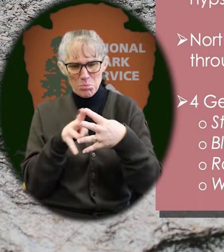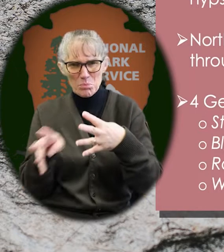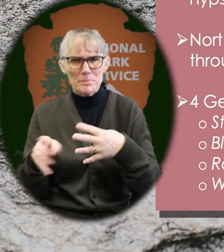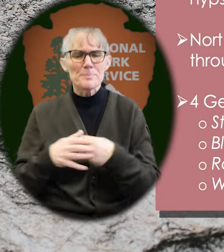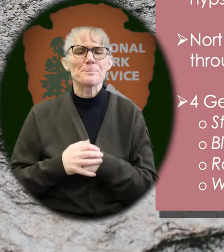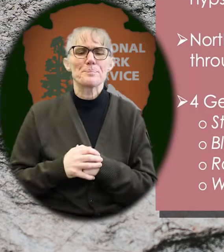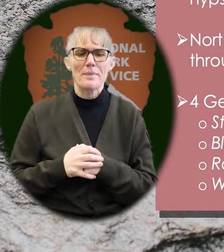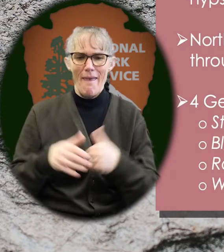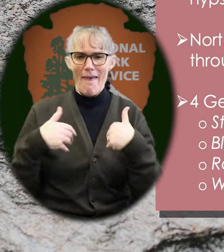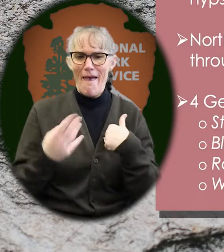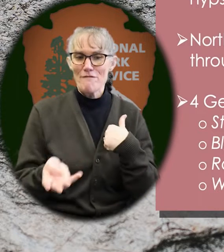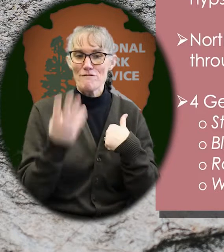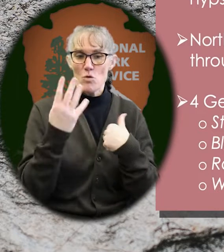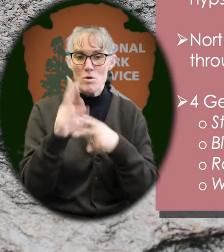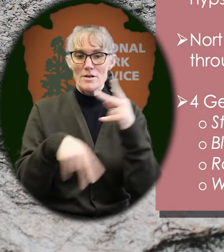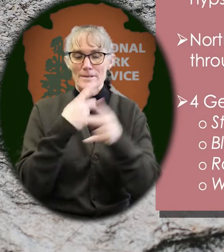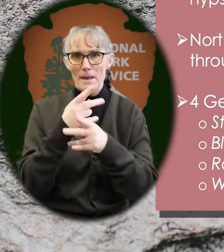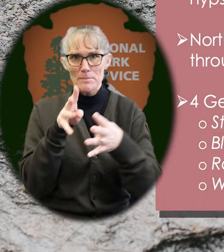Um. And there's four genera in that group.